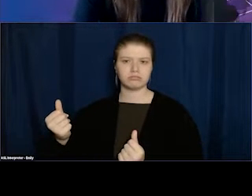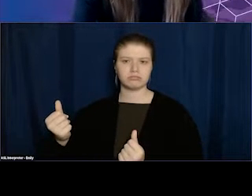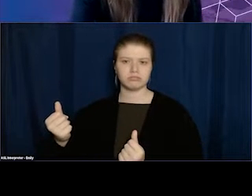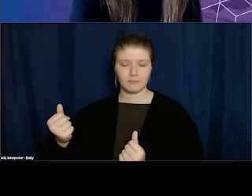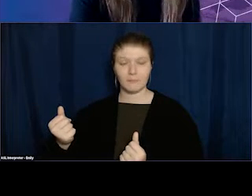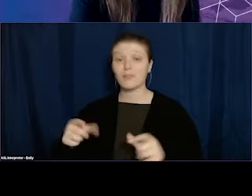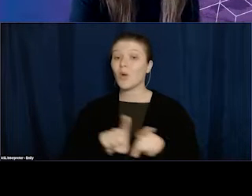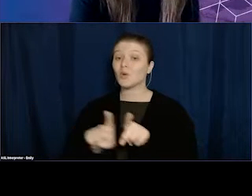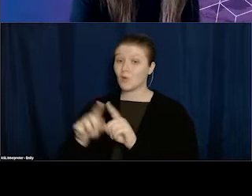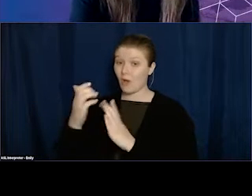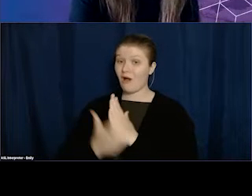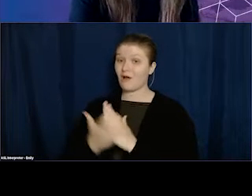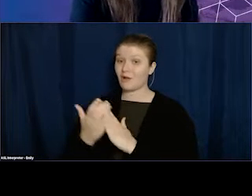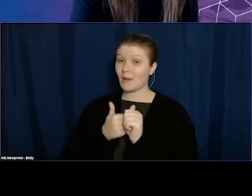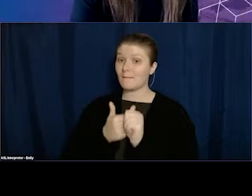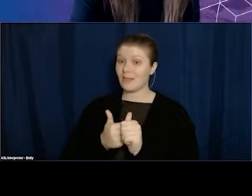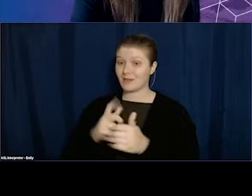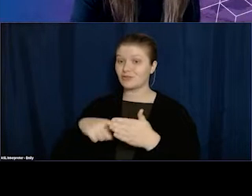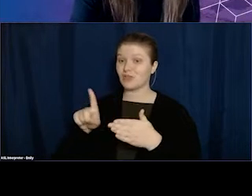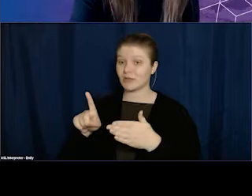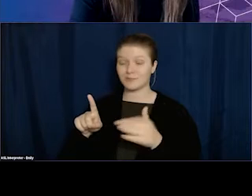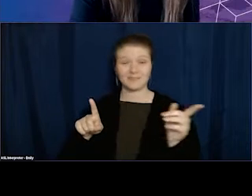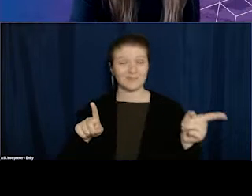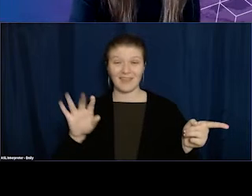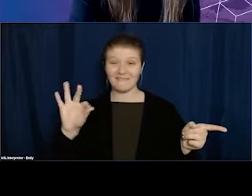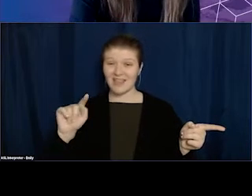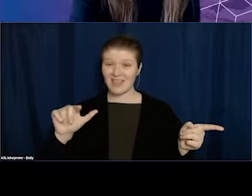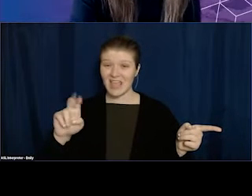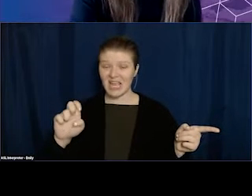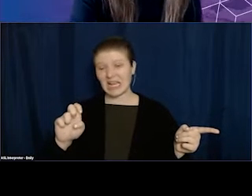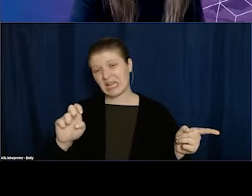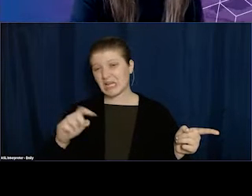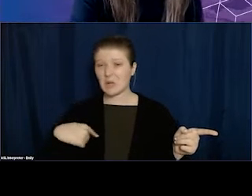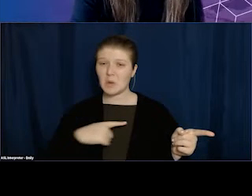In FastLane, we were only checking approximately 50 checks in the system.